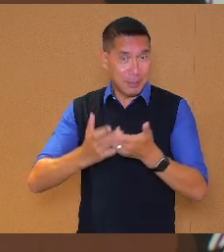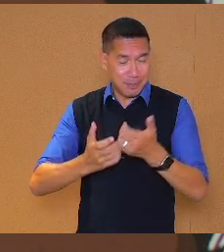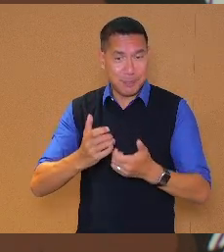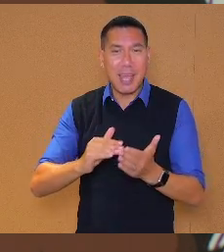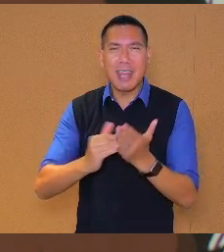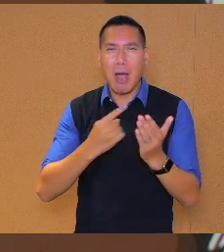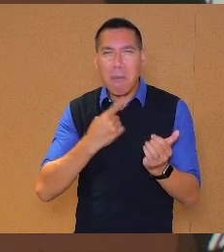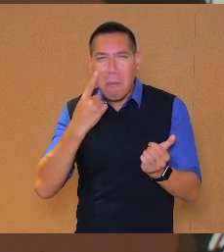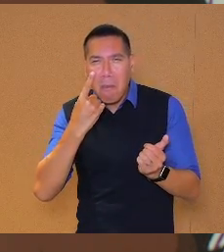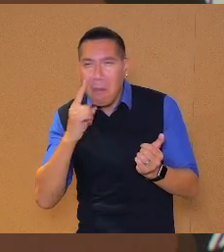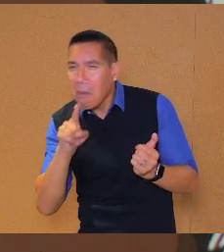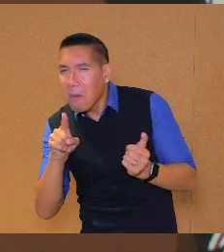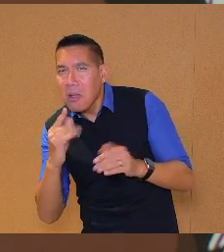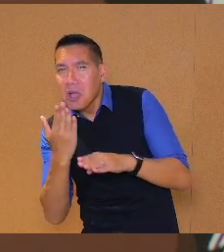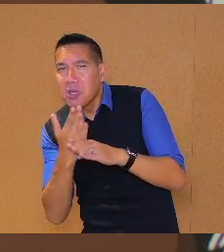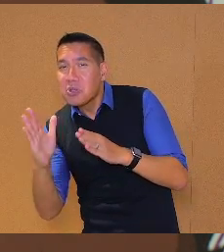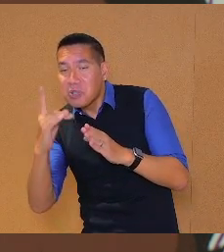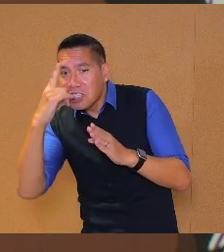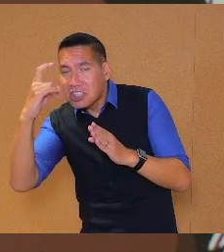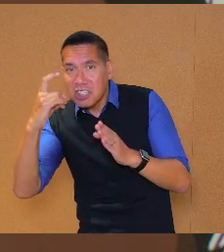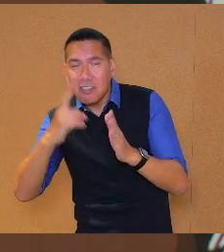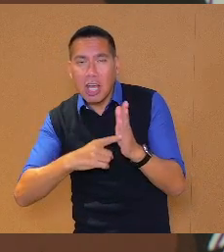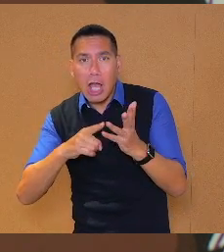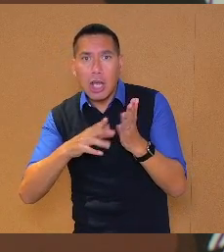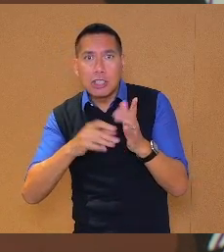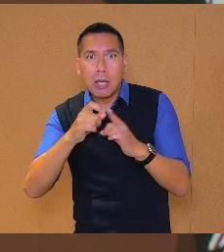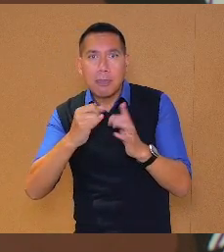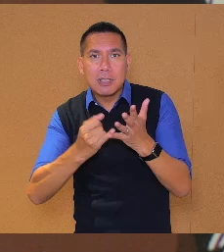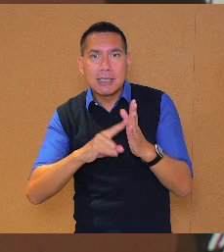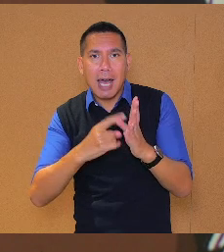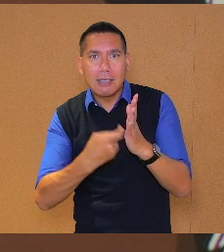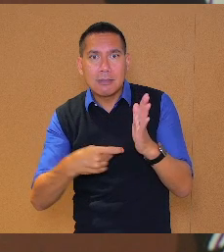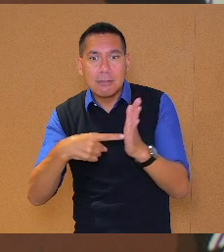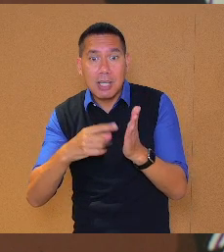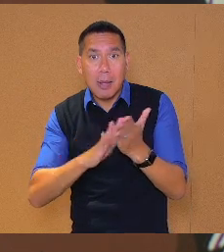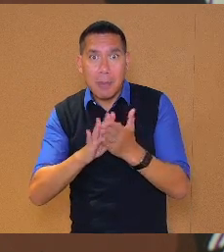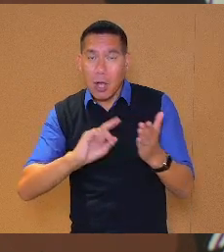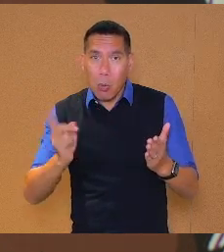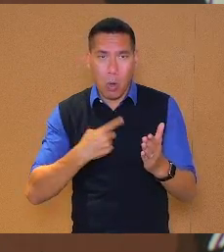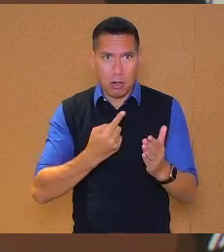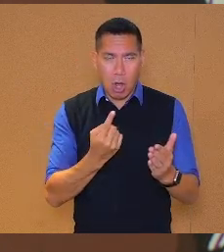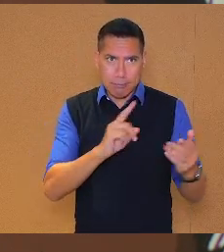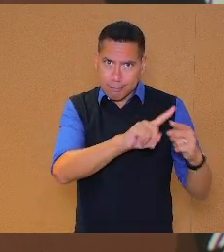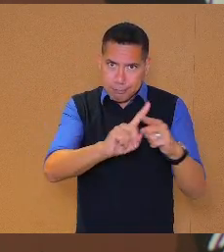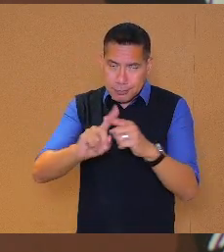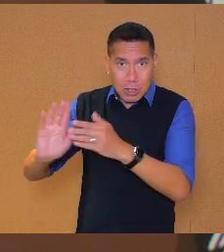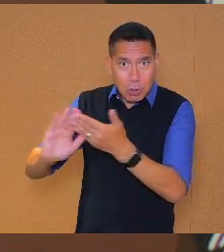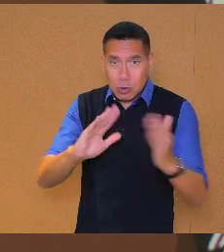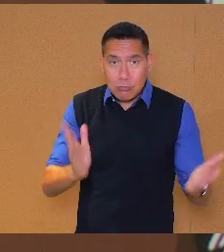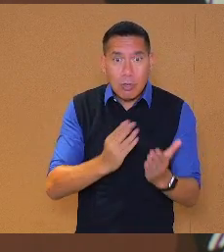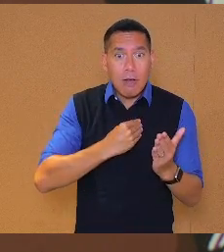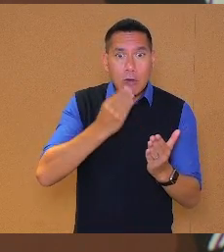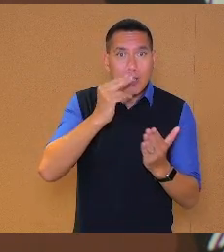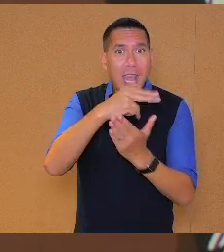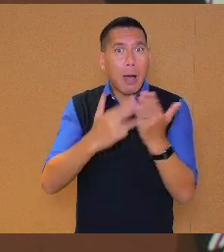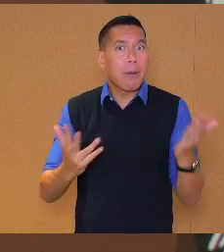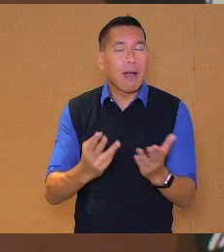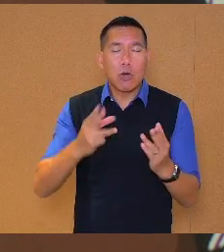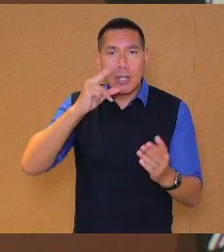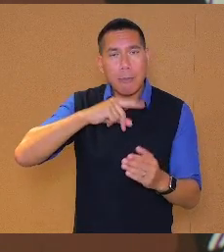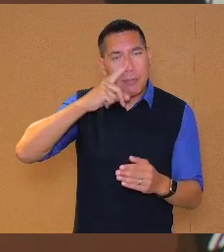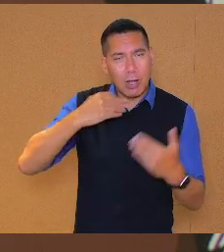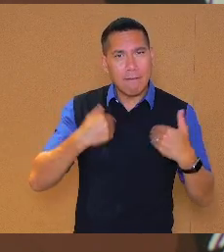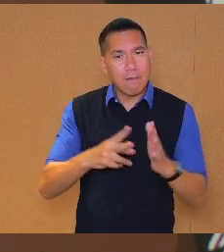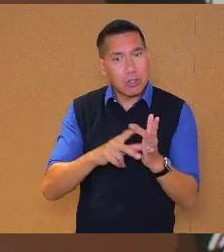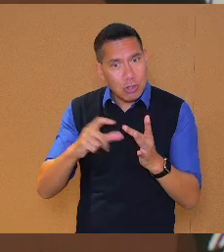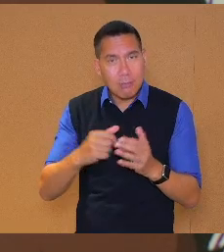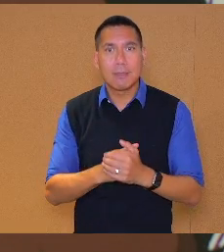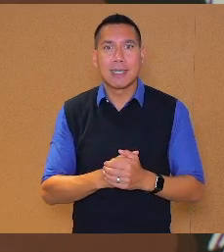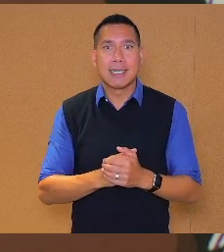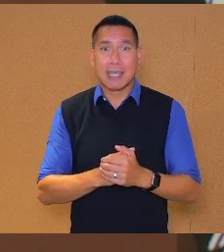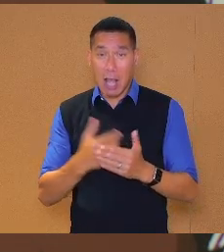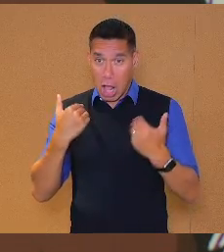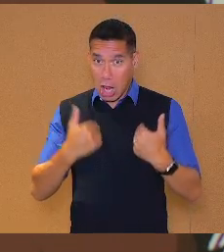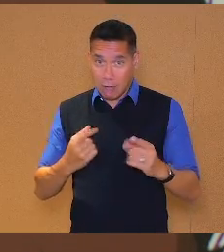sneak peek of the initiative, JumpStart! Future Healthy, aims